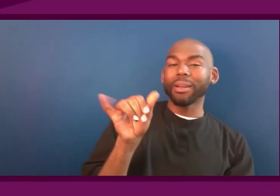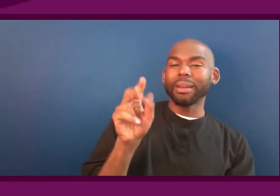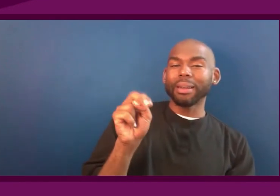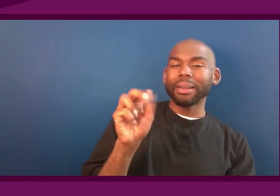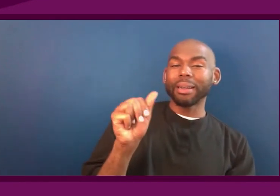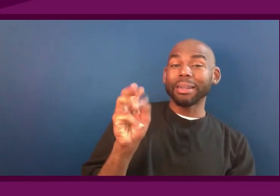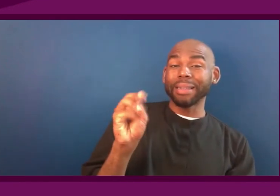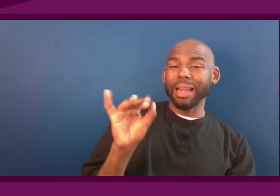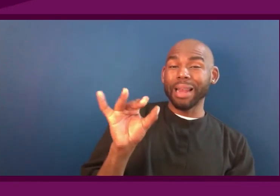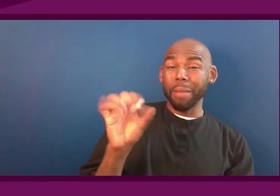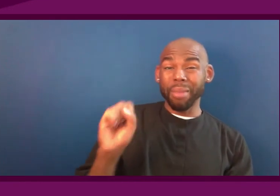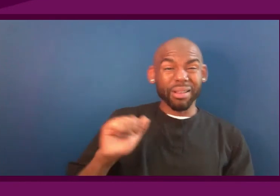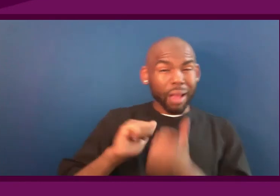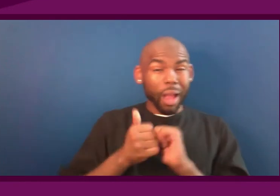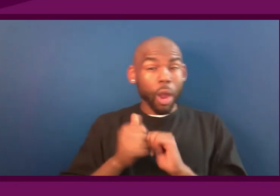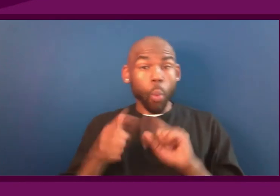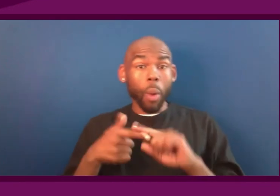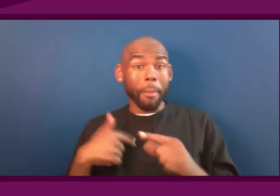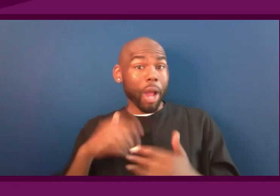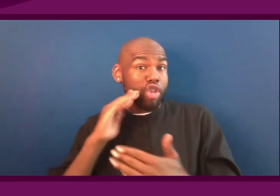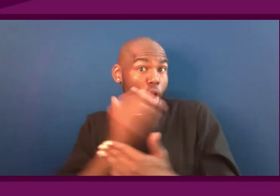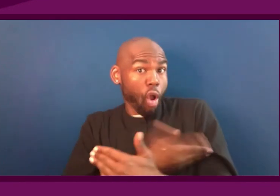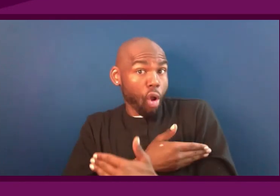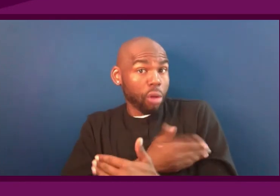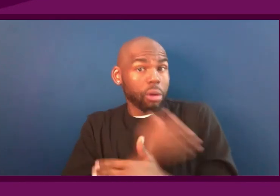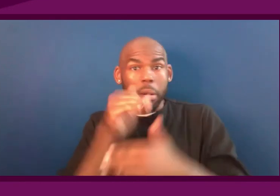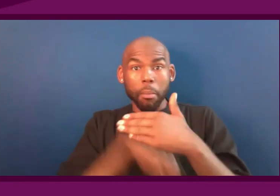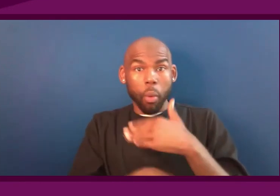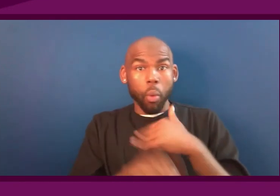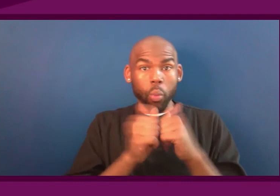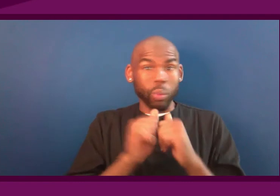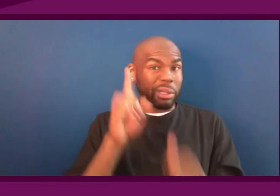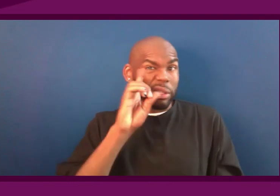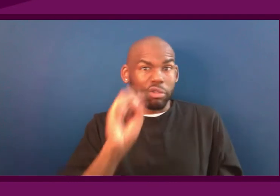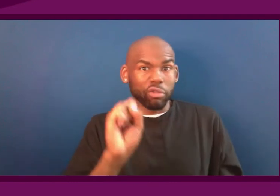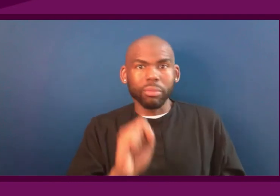society is the one that makes it a tragedy. Ashley Inkumsah: